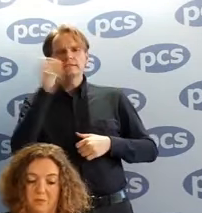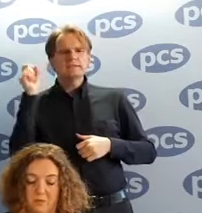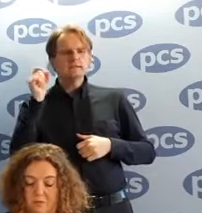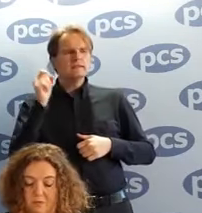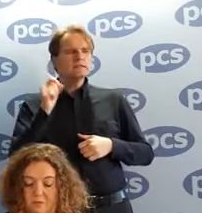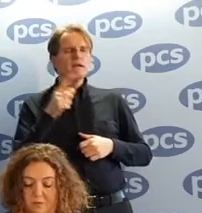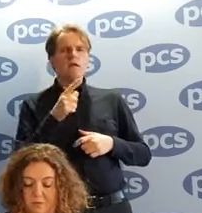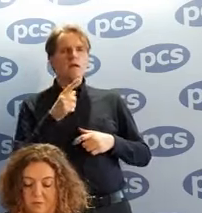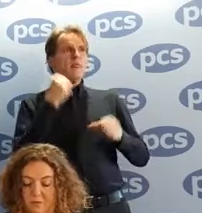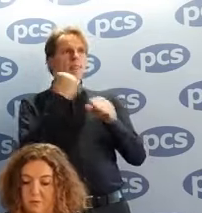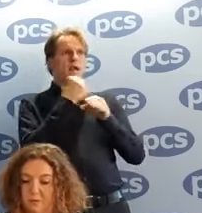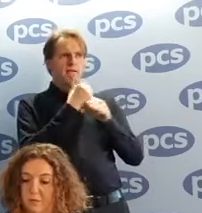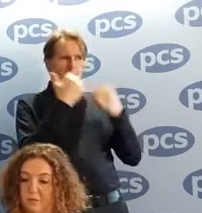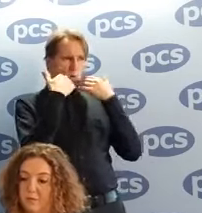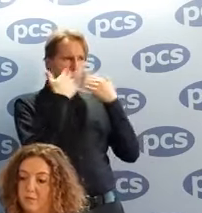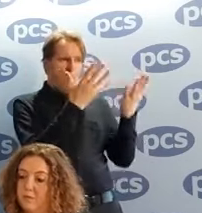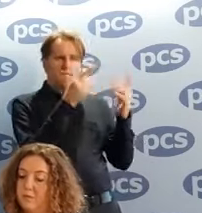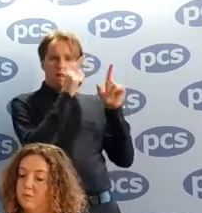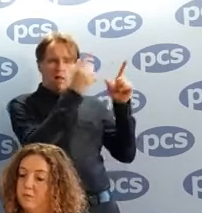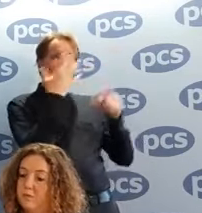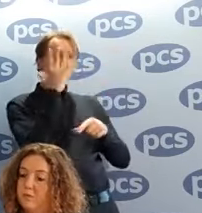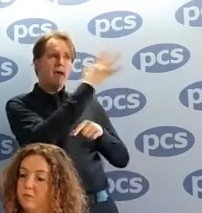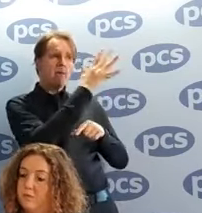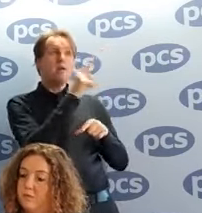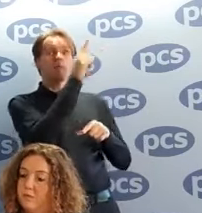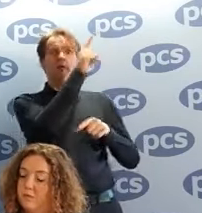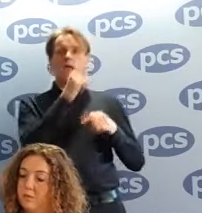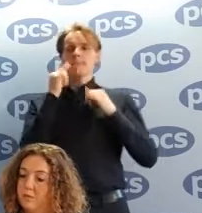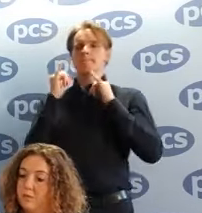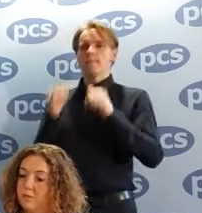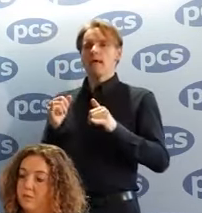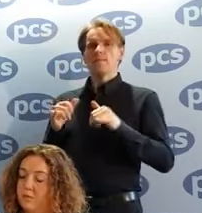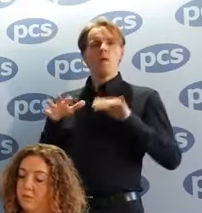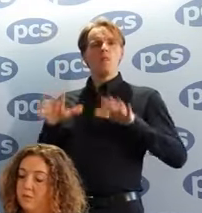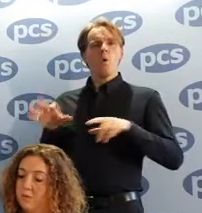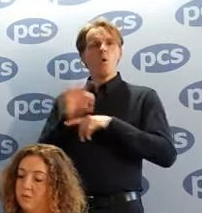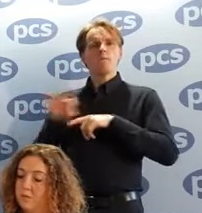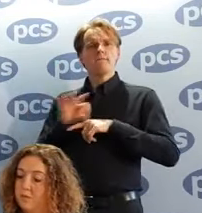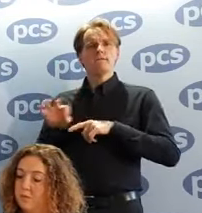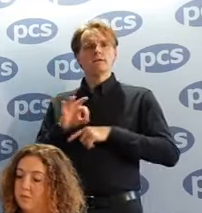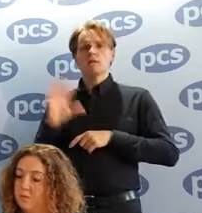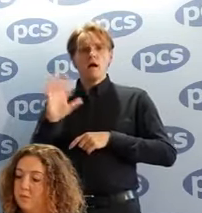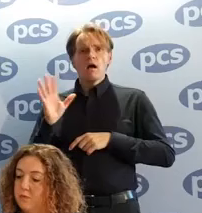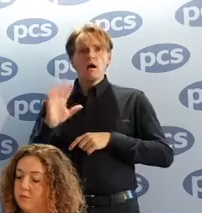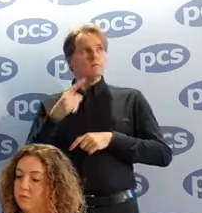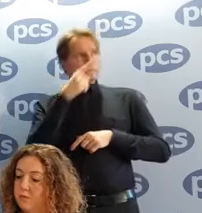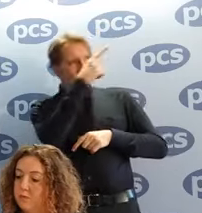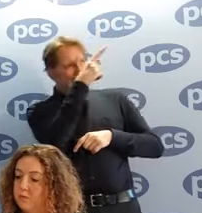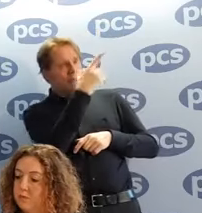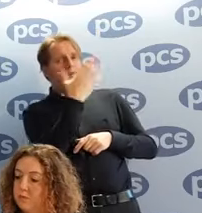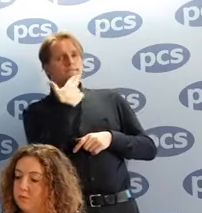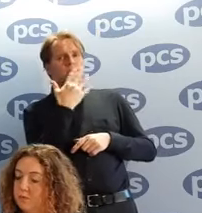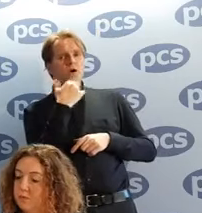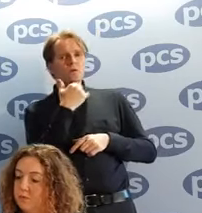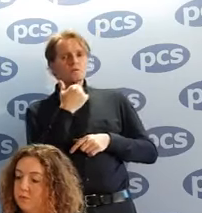blame our hard-working staff in the Home Office, but we're also going to be talking about big-picture issues like politics, like our political strategy